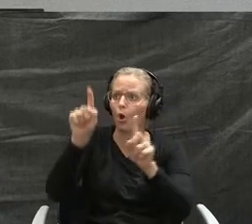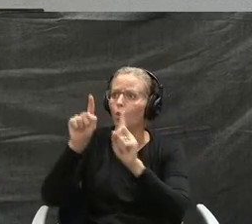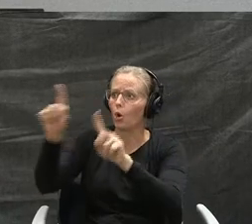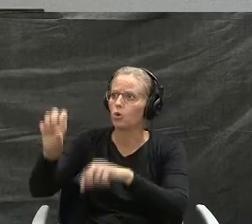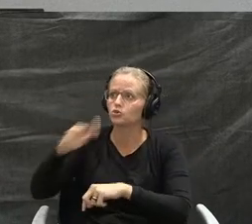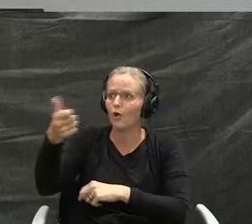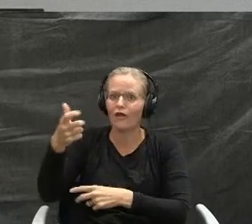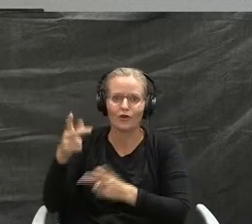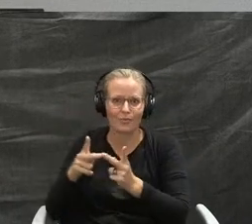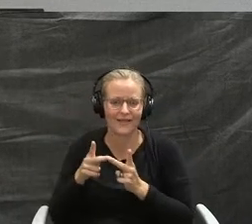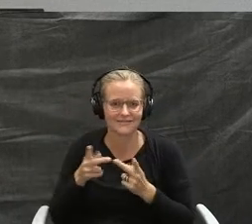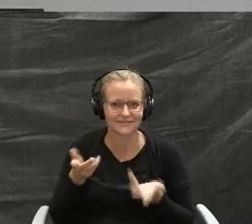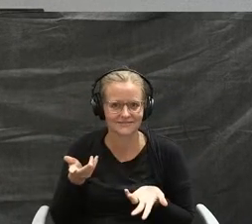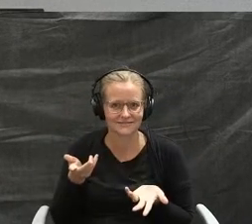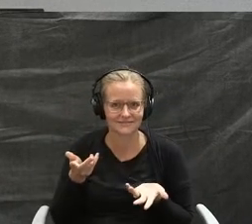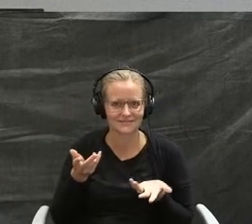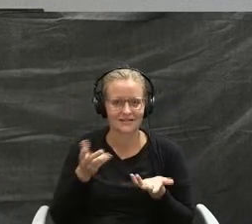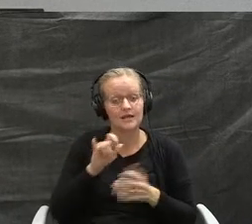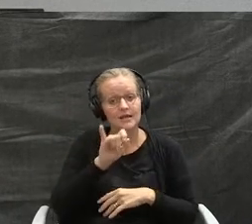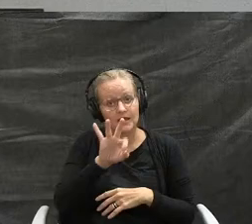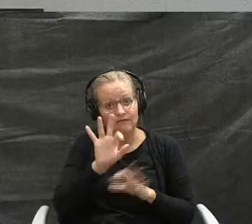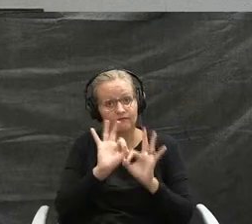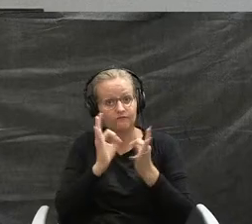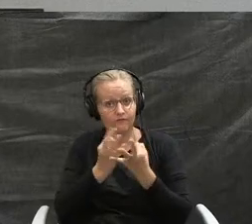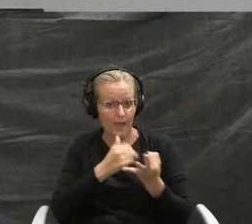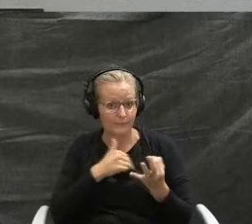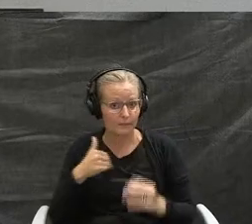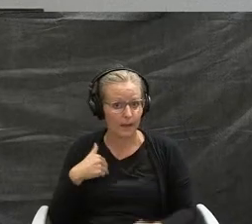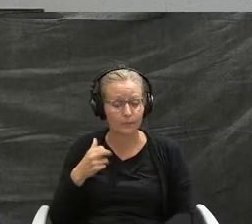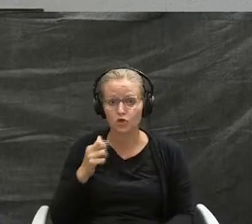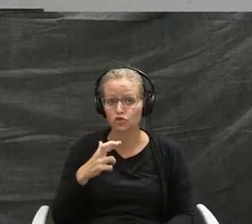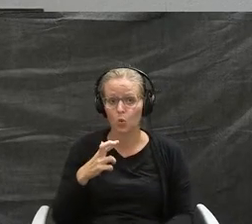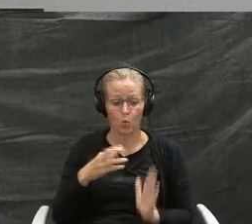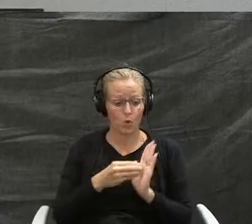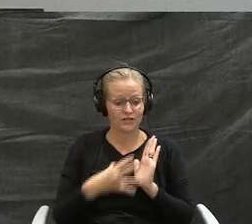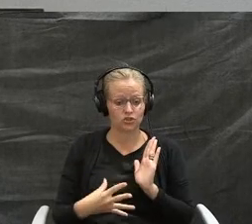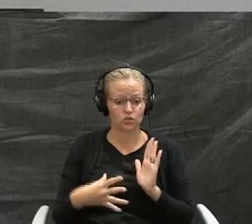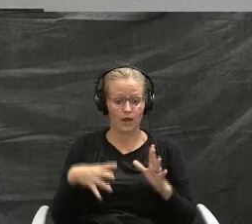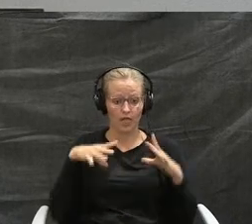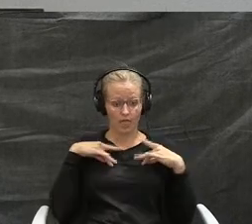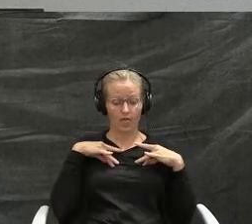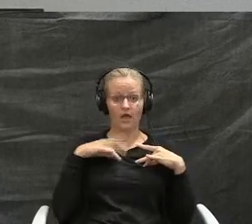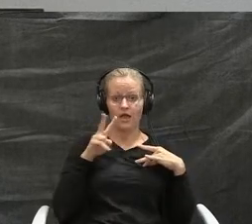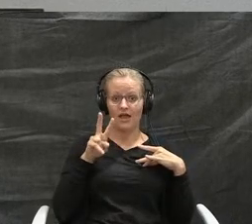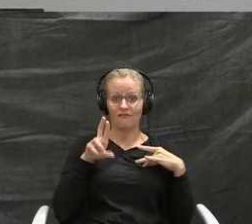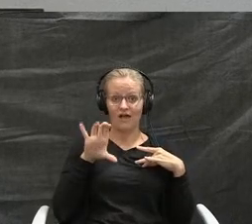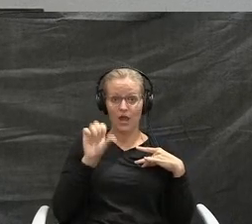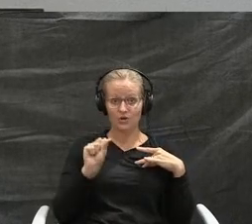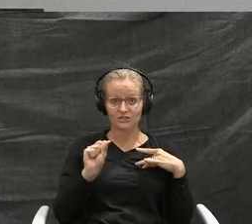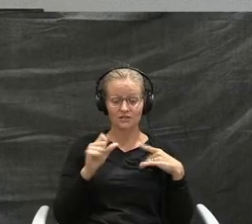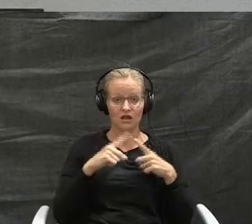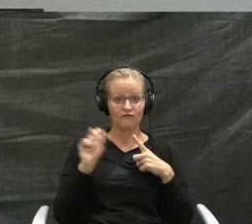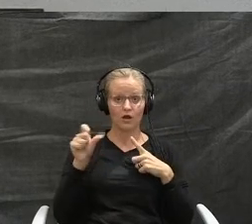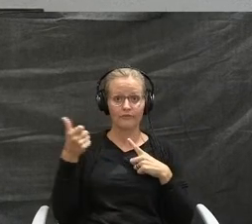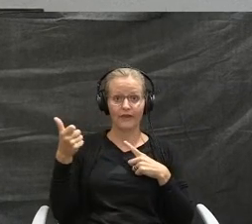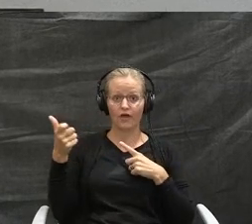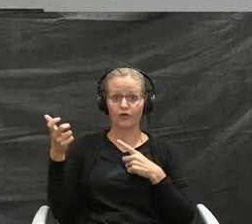A family members or students got the virus from those other engagements. They passed it along to older citizens.